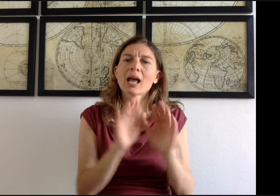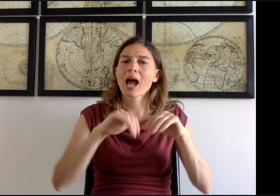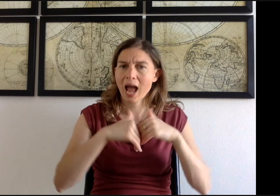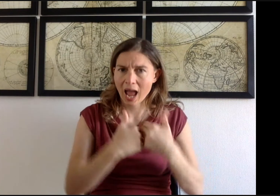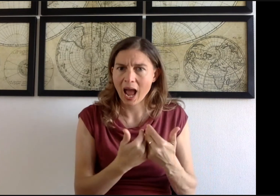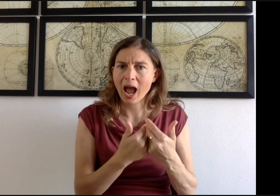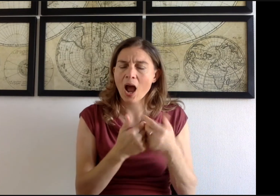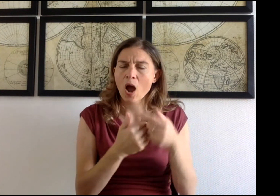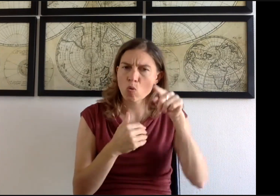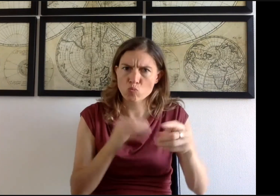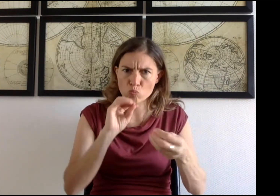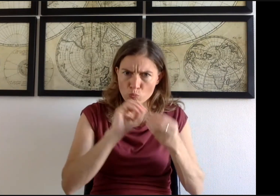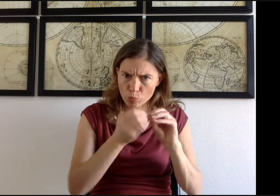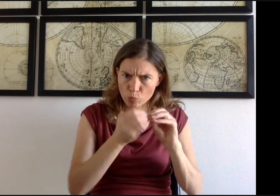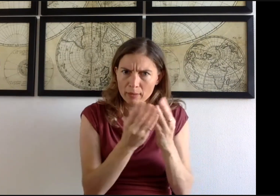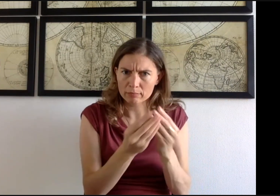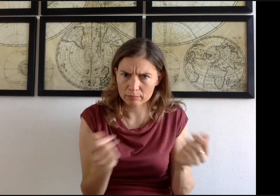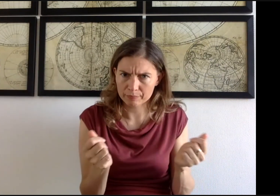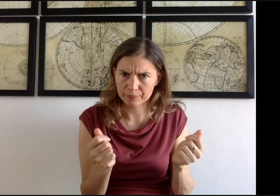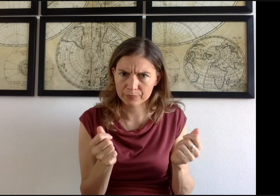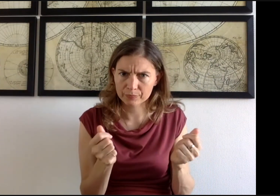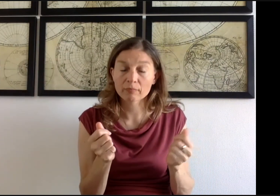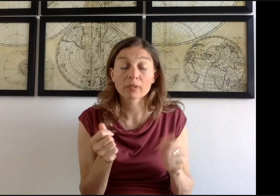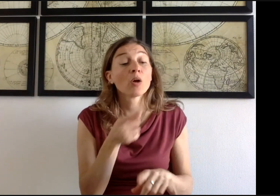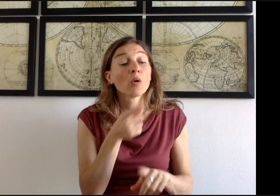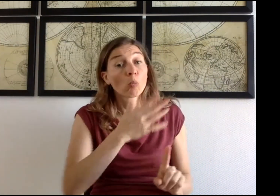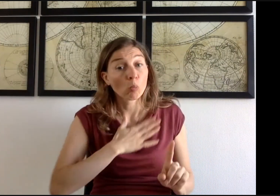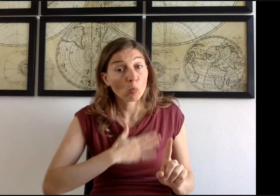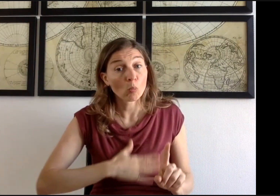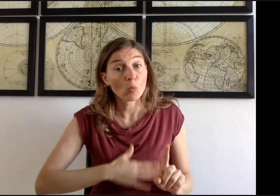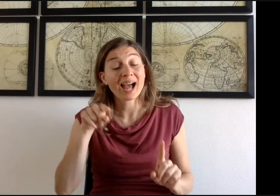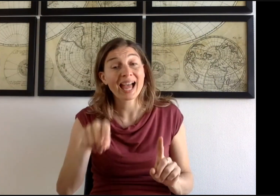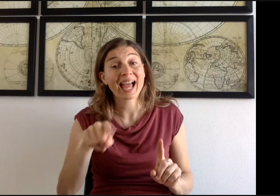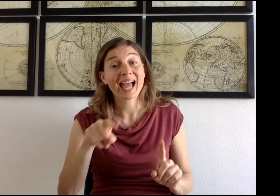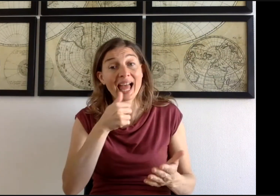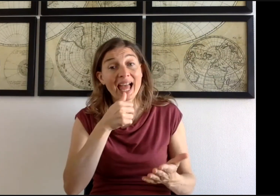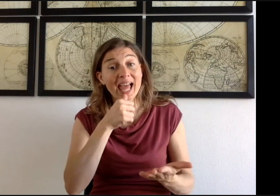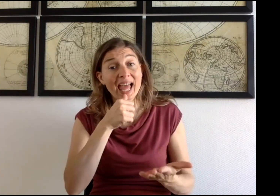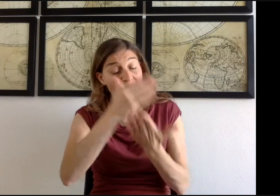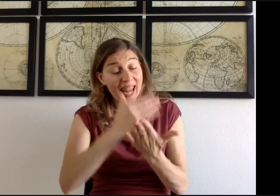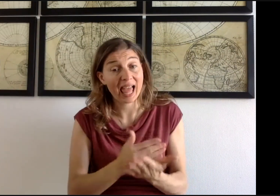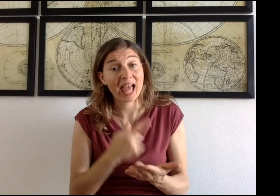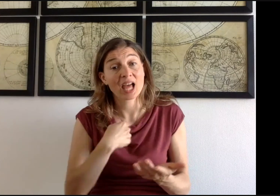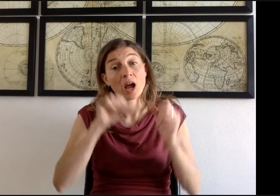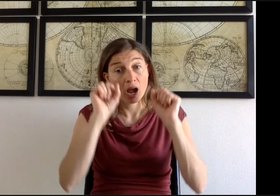If you want I can translate this label and send it to the EDF website.